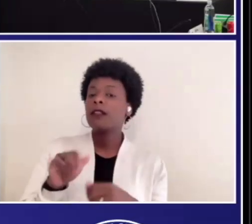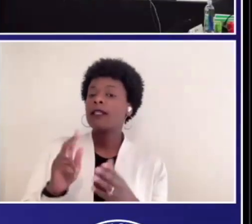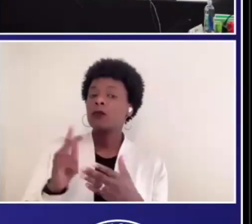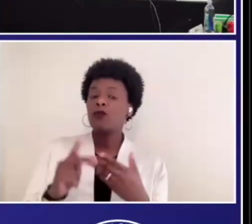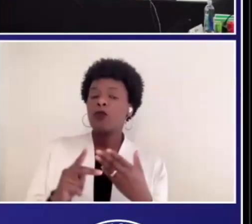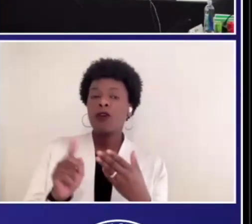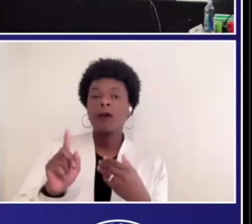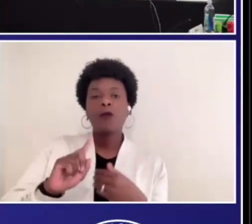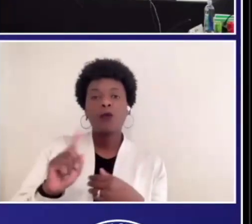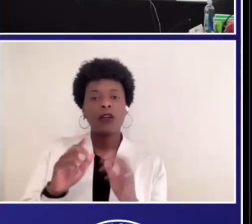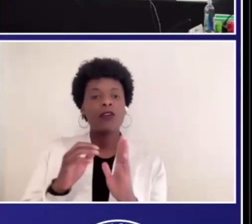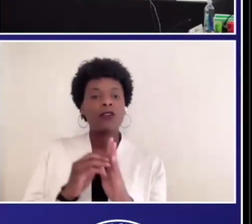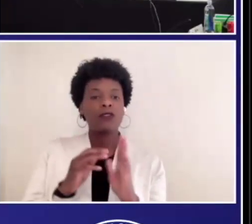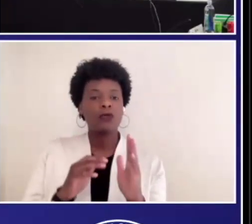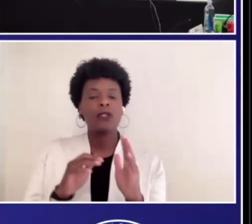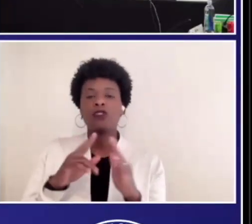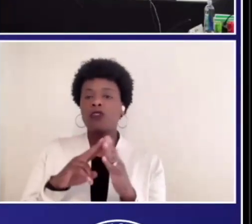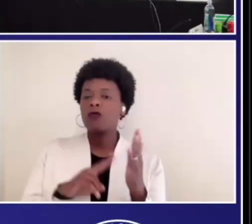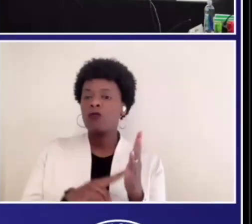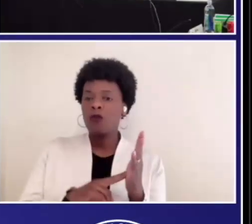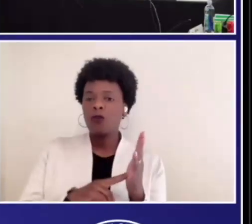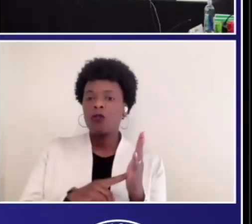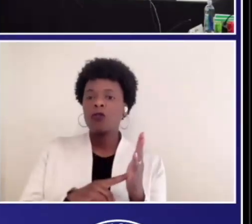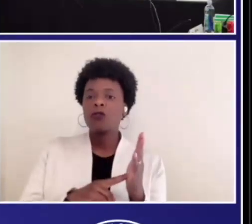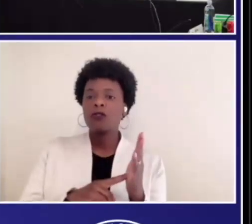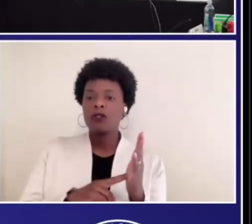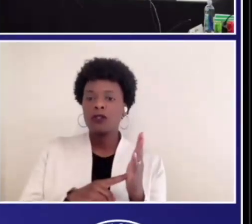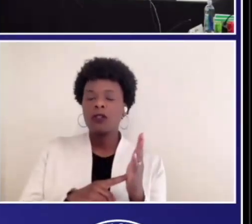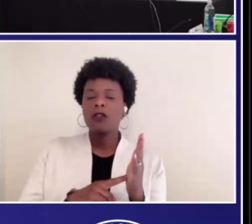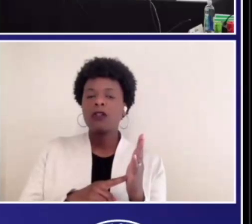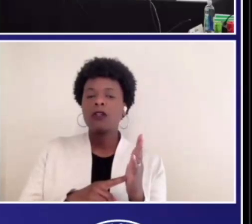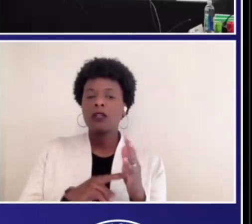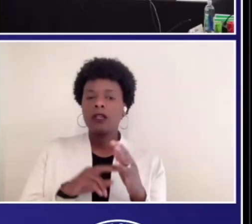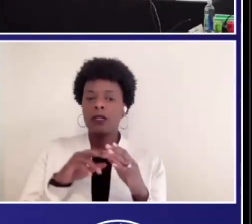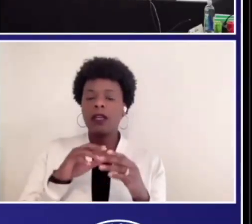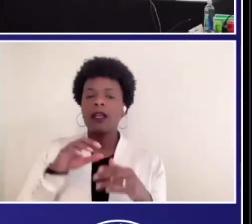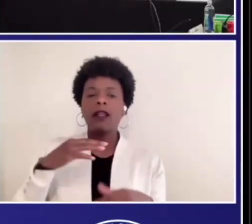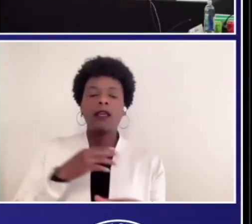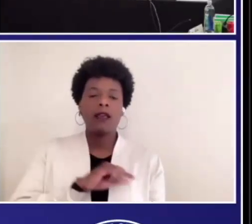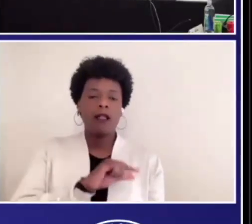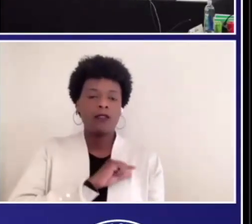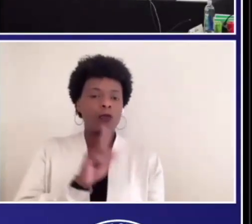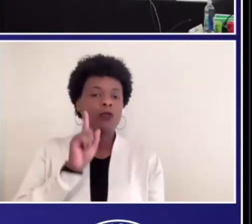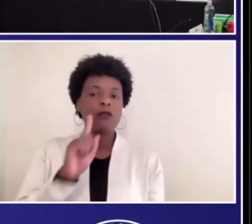students are enrolled in and eligible for loans under part D.